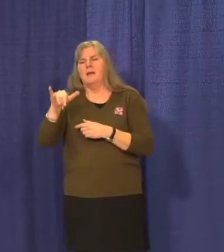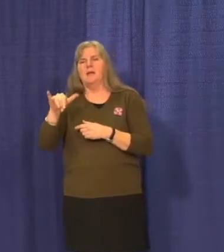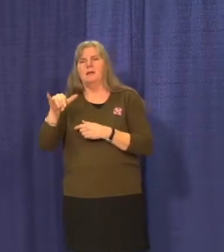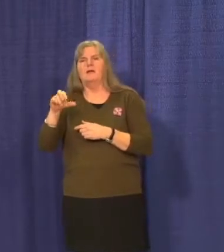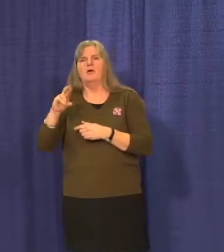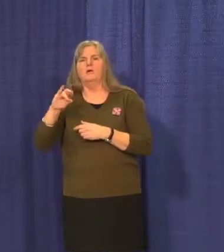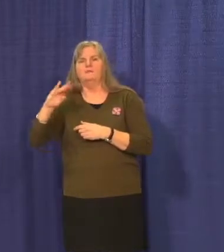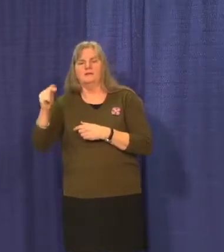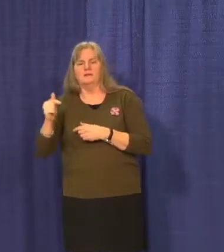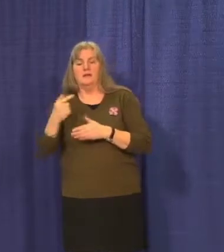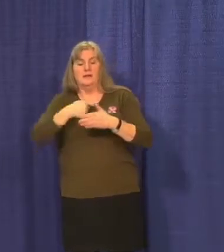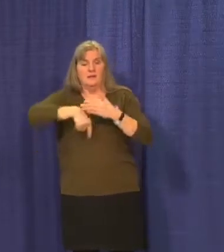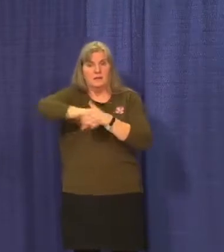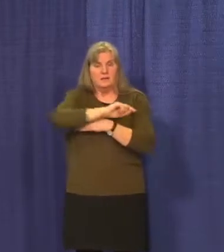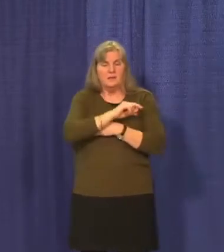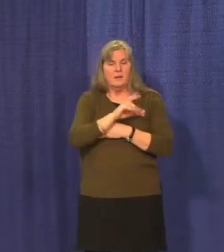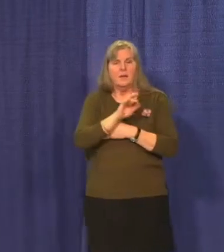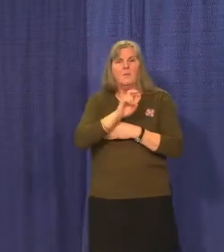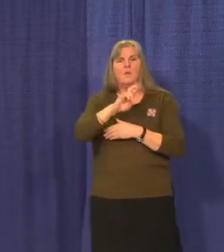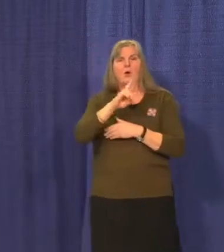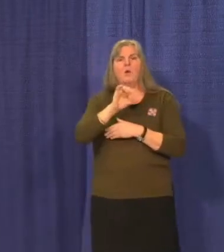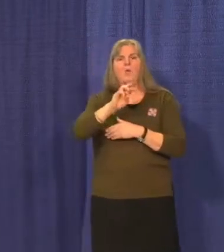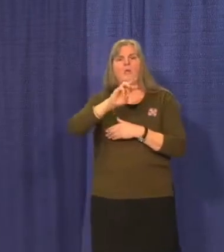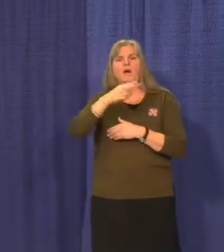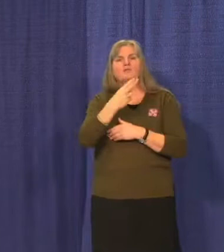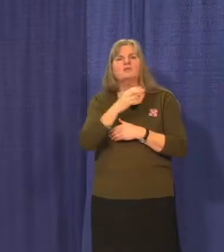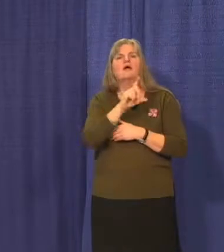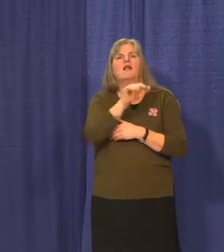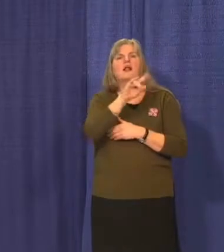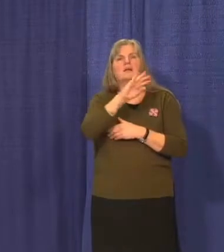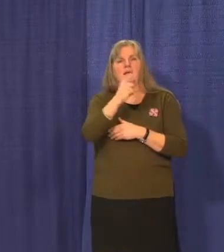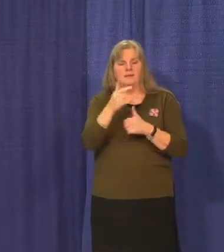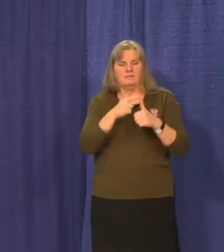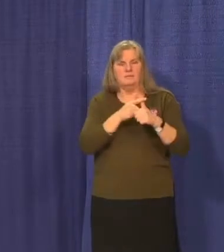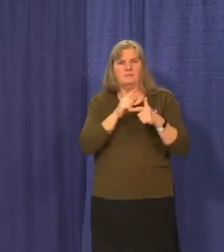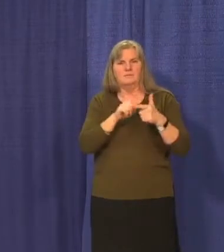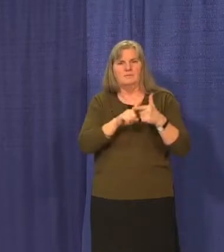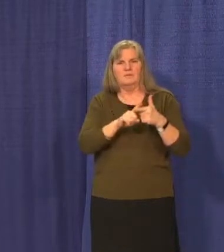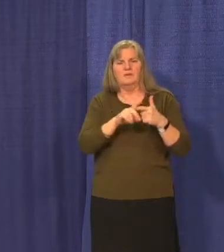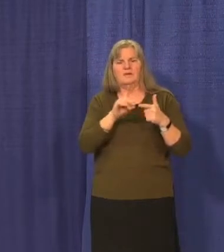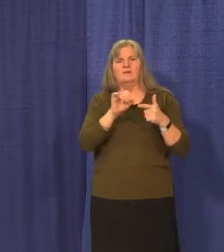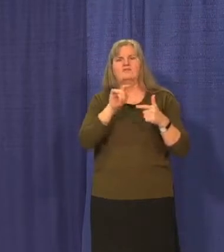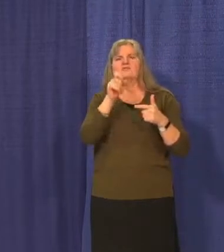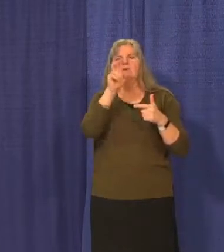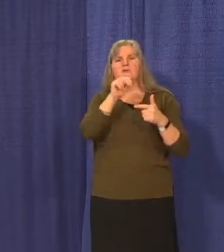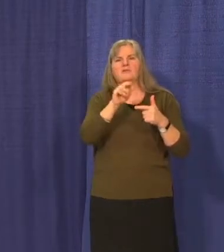Next week, they will be in Vrebosh landing, destruction